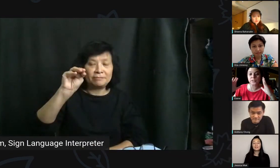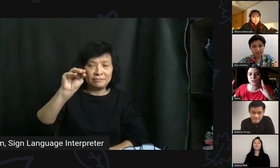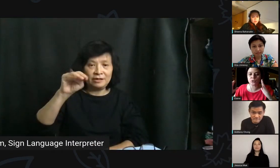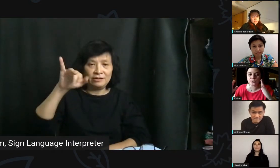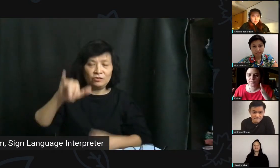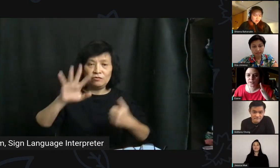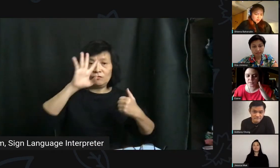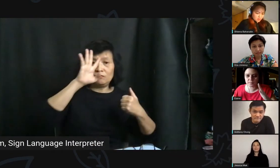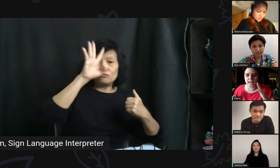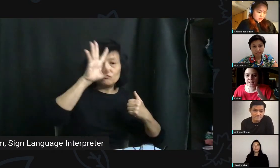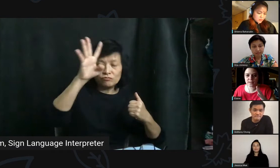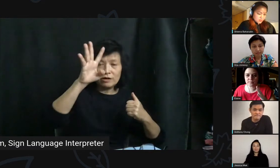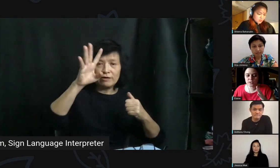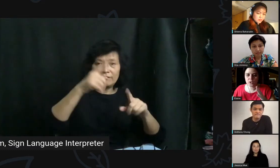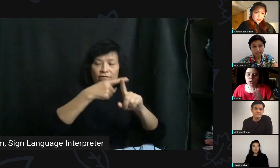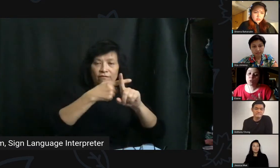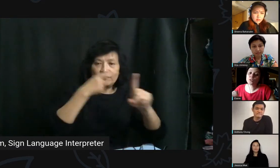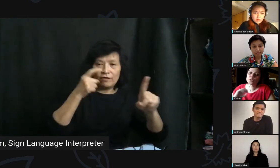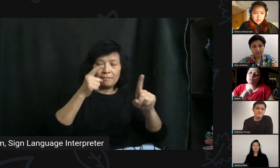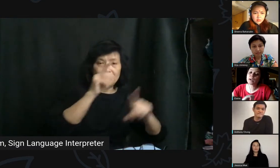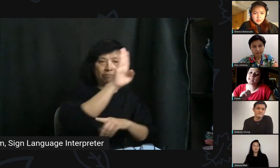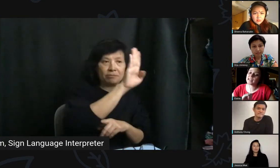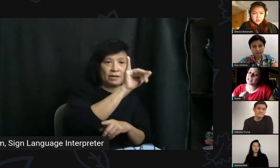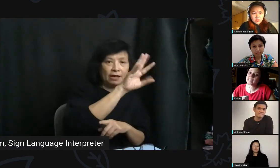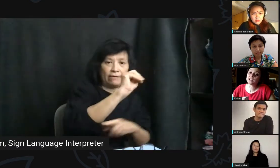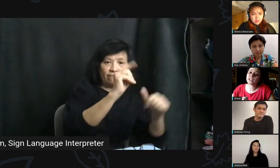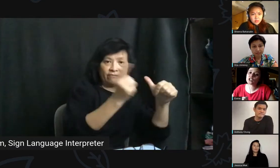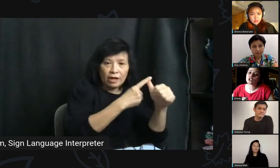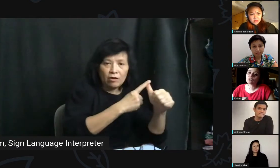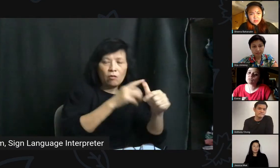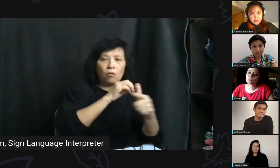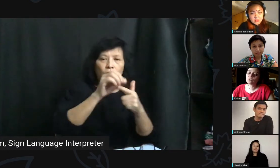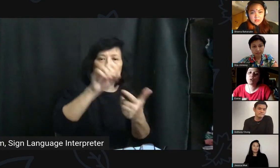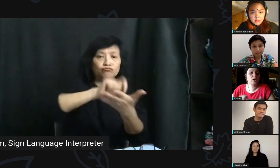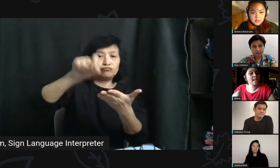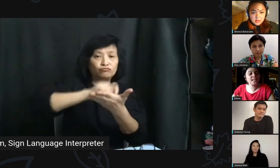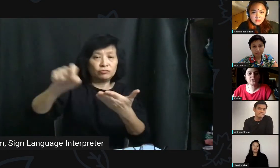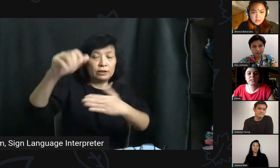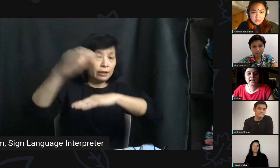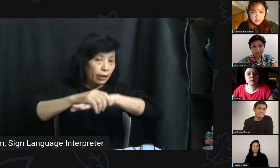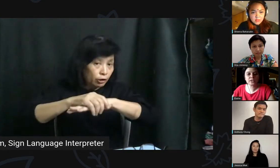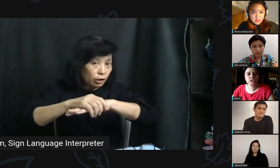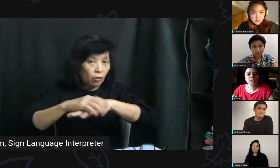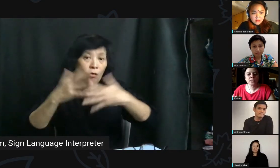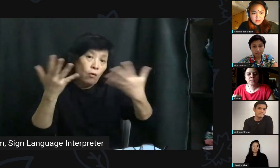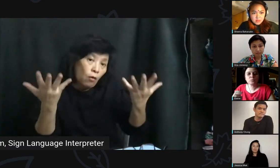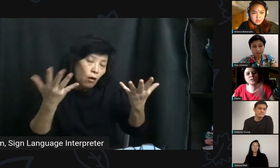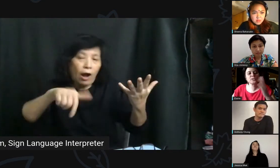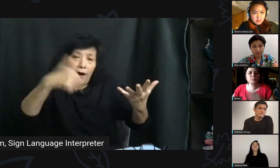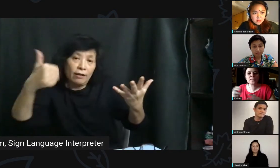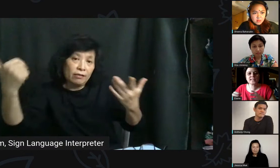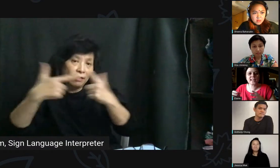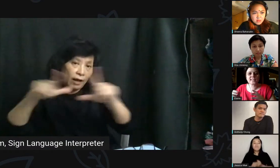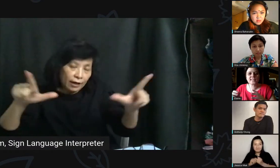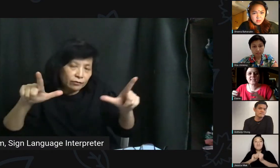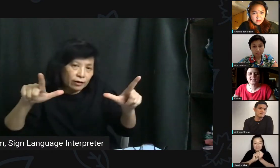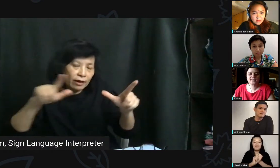from the sords first? The BIM. Or do you write in English or any other language? What’s your process?